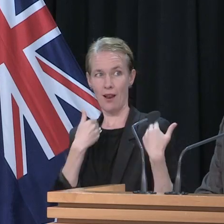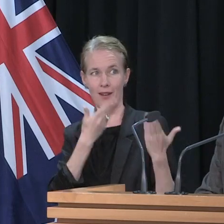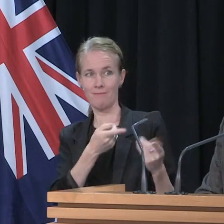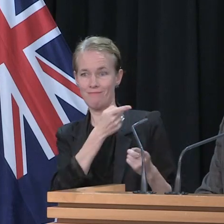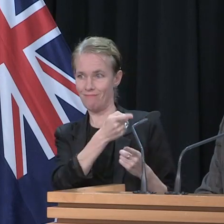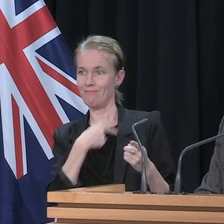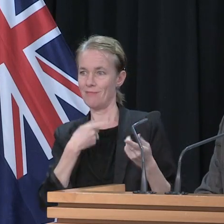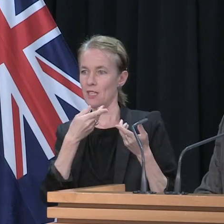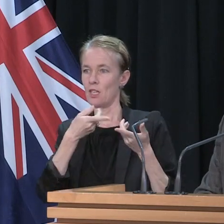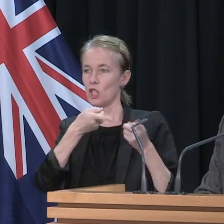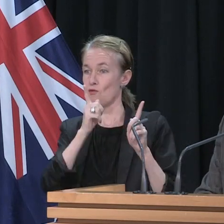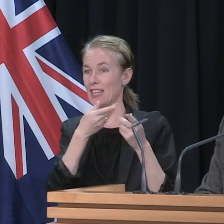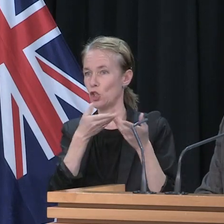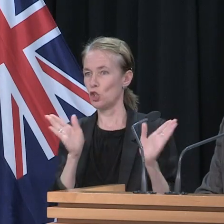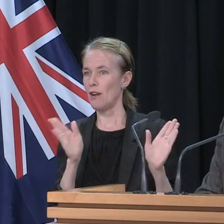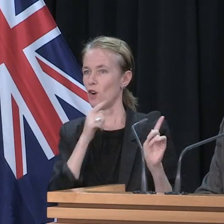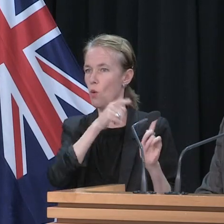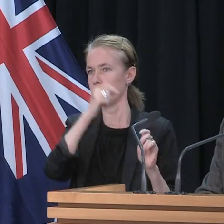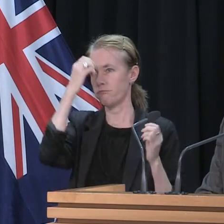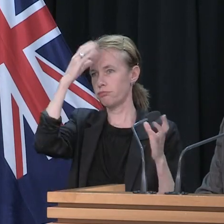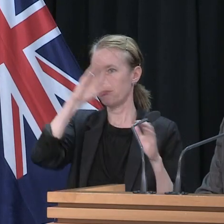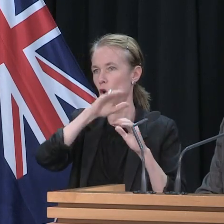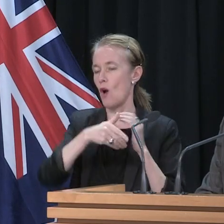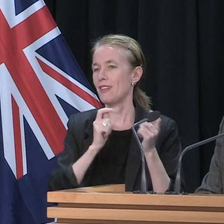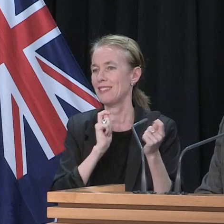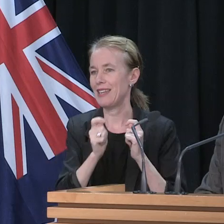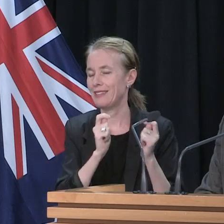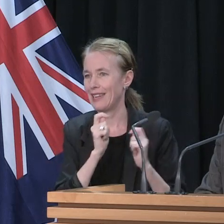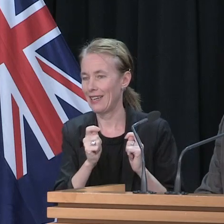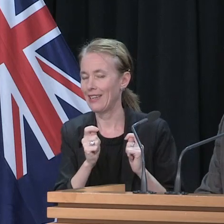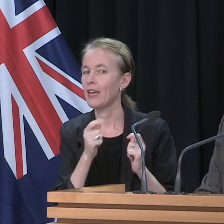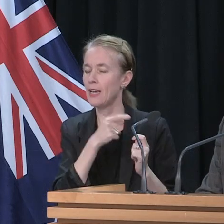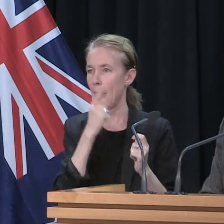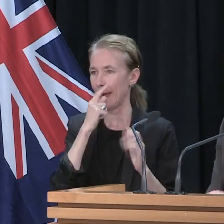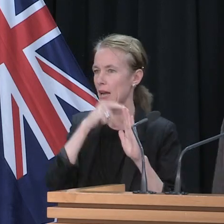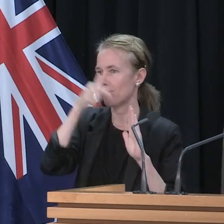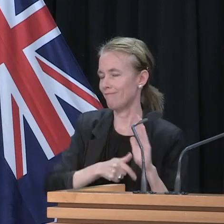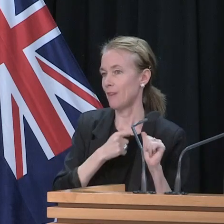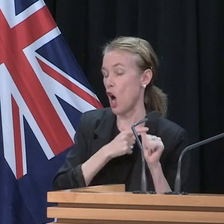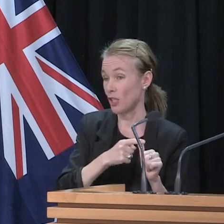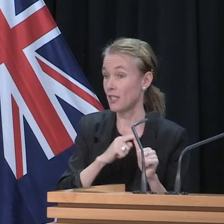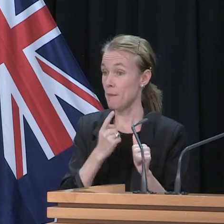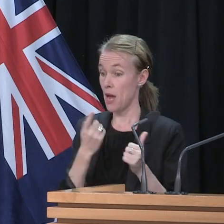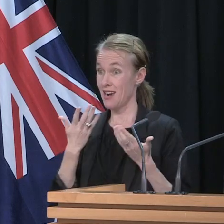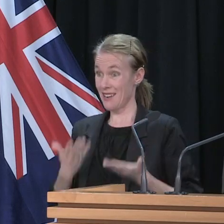regards to testing, obviously, I'll defer to the Director-General's expertise on this, but one of the - one